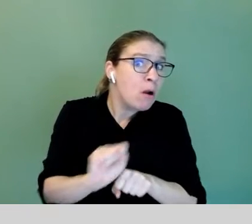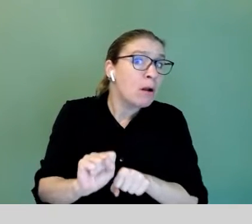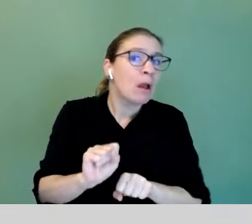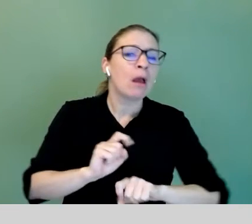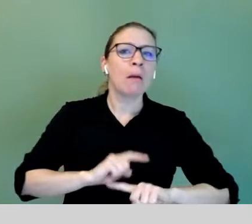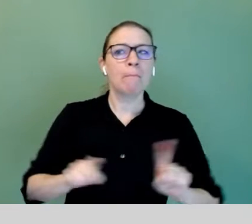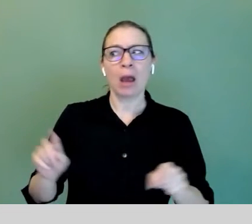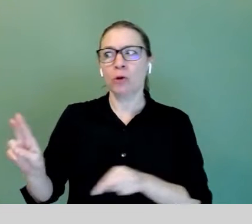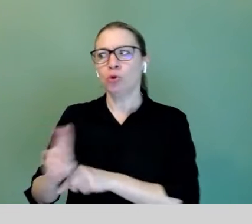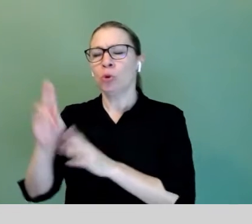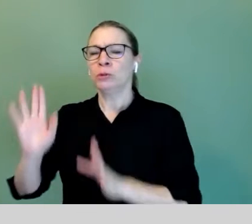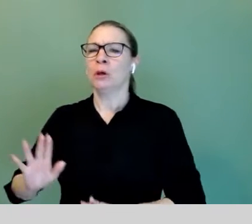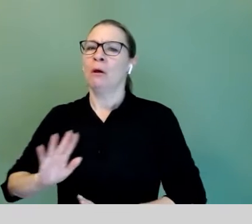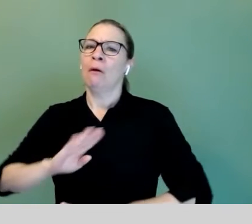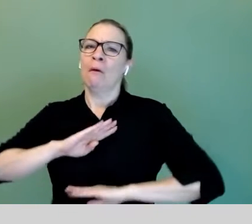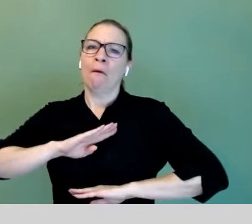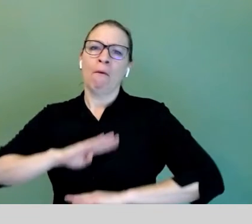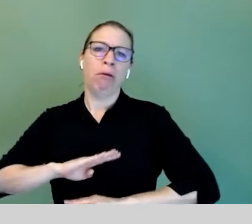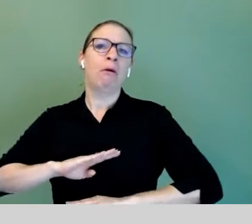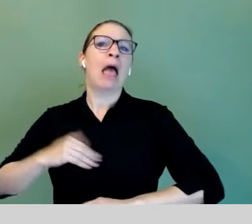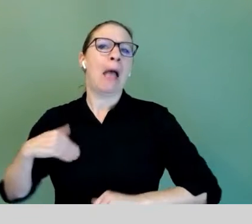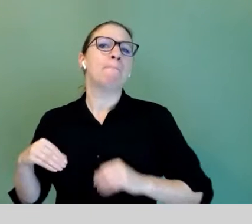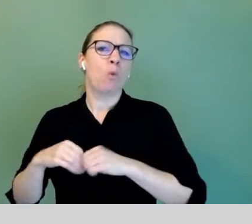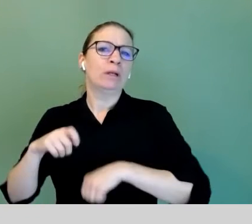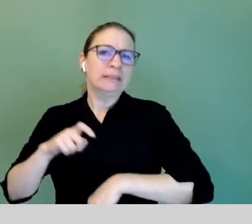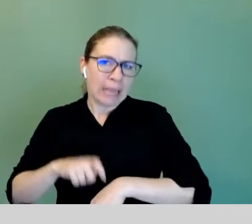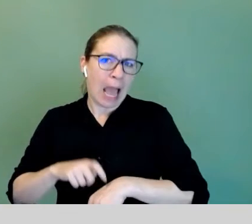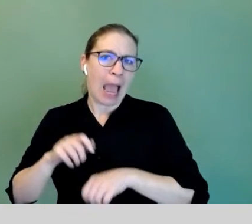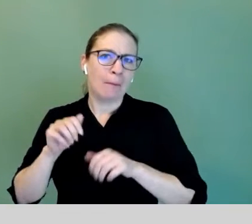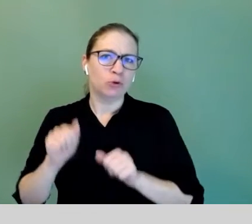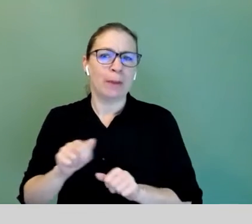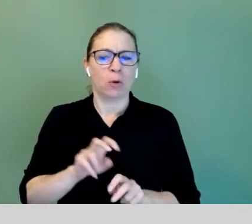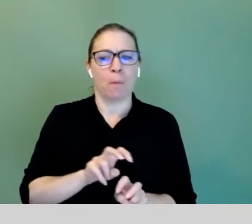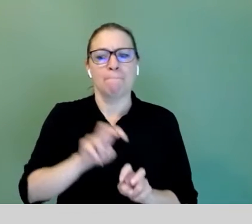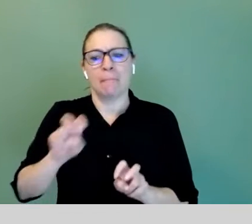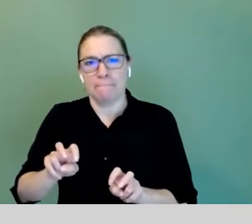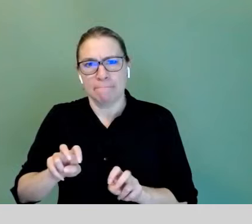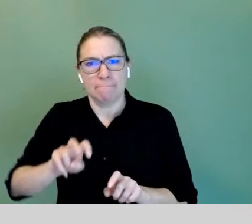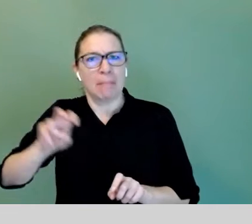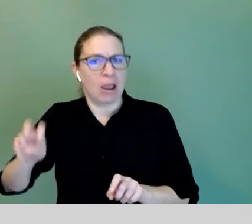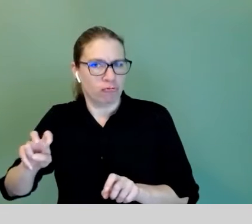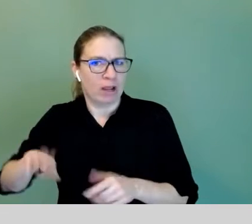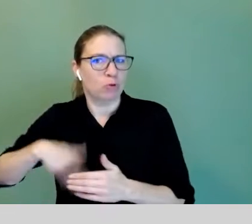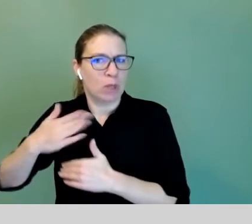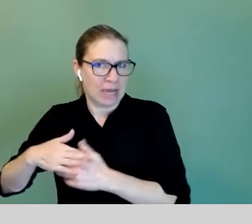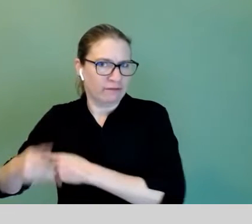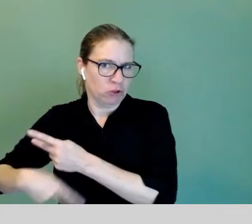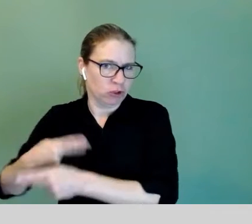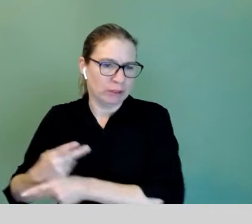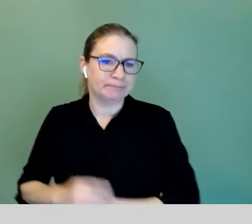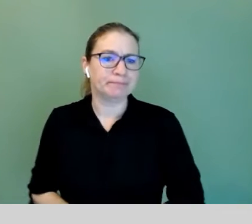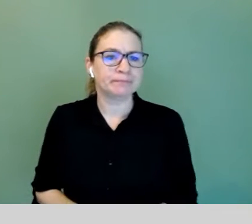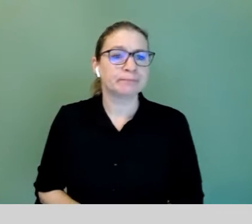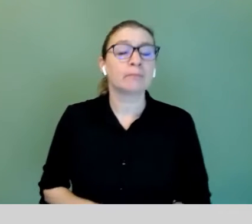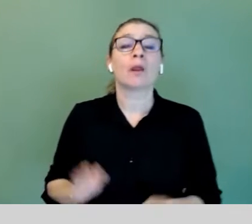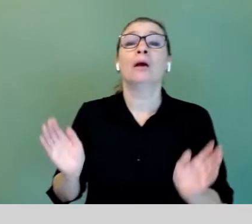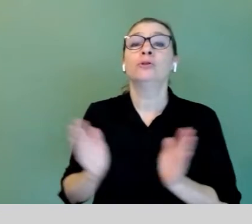but on the other hand, your users will be happy because they have more time to migrate from one of your versions to the next ones.